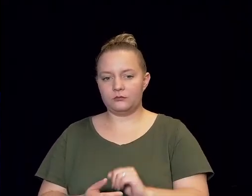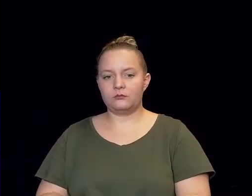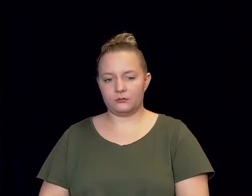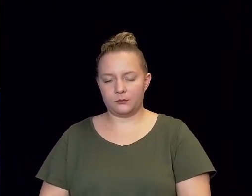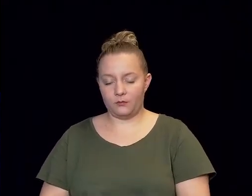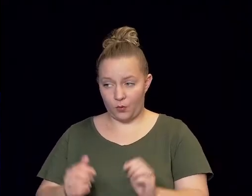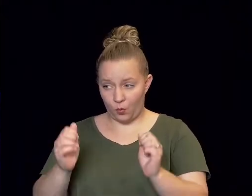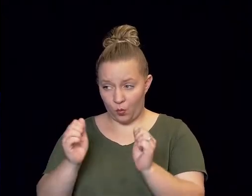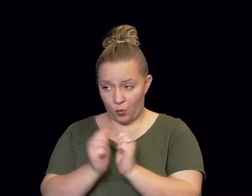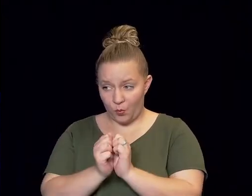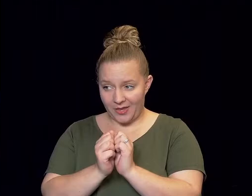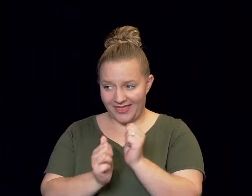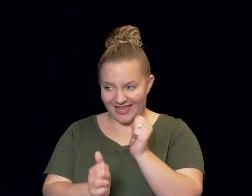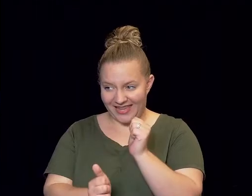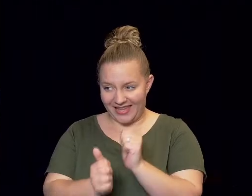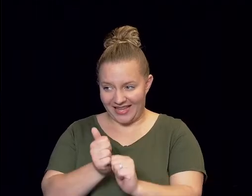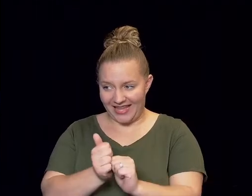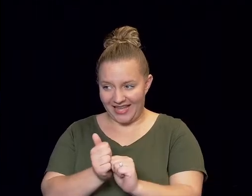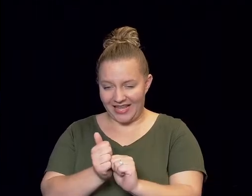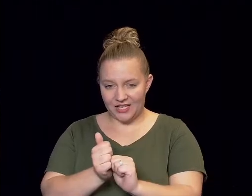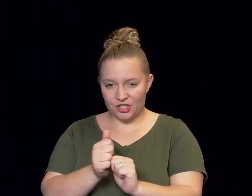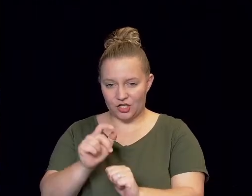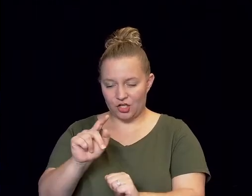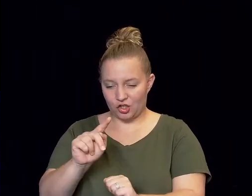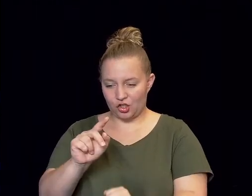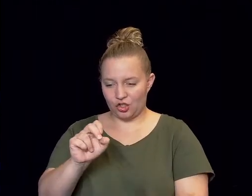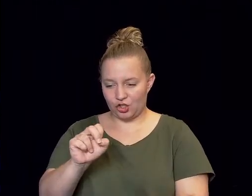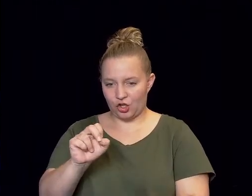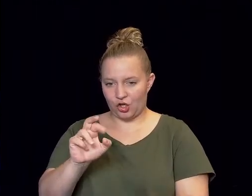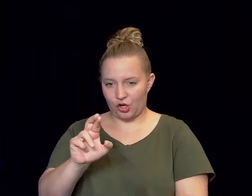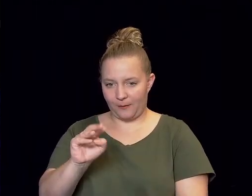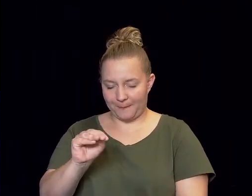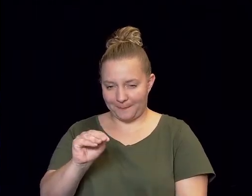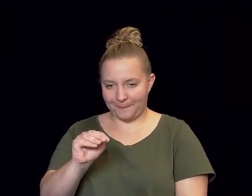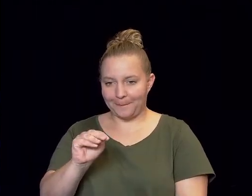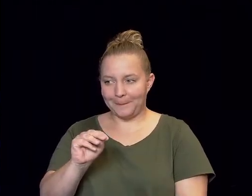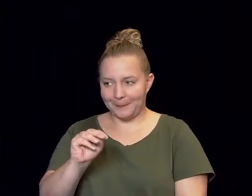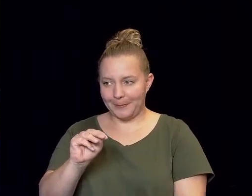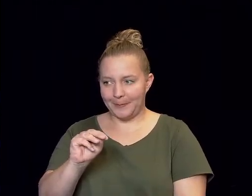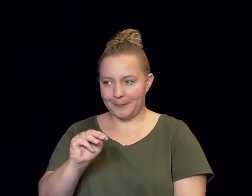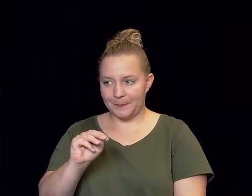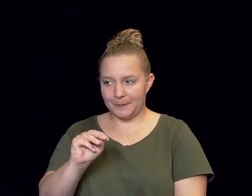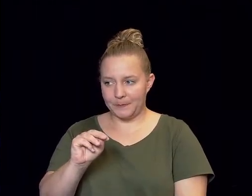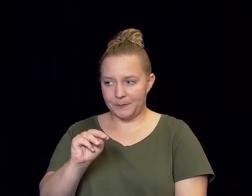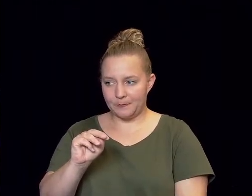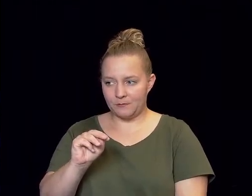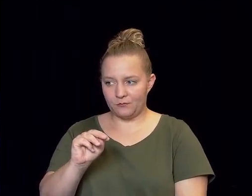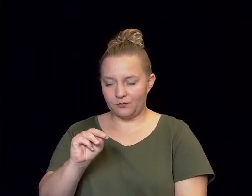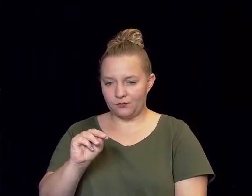with each term